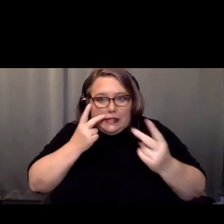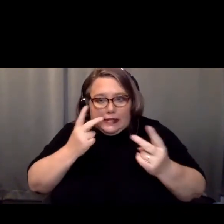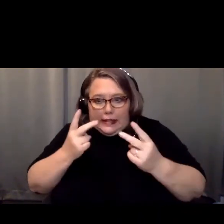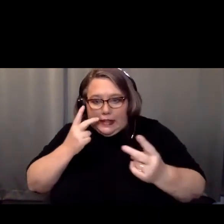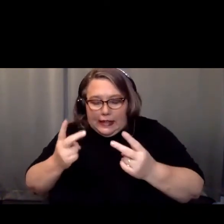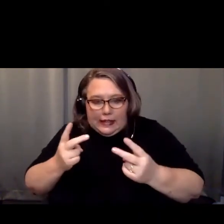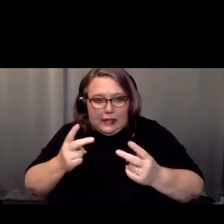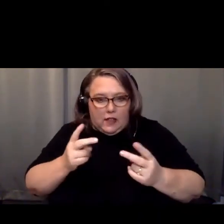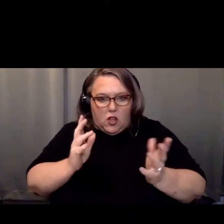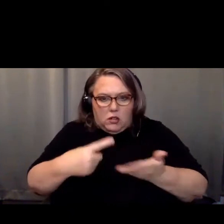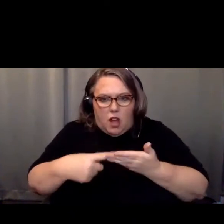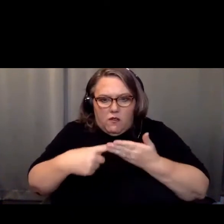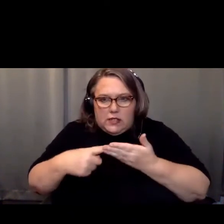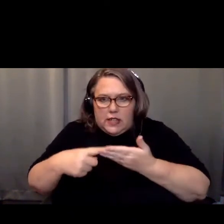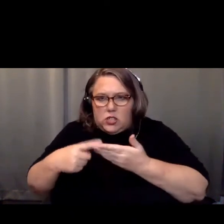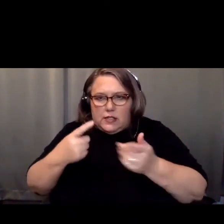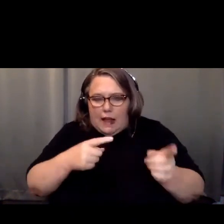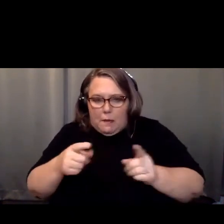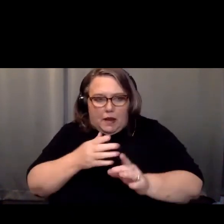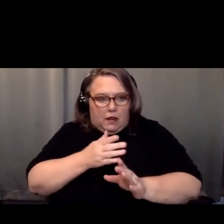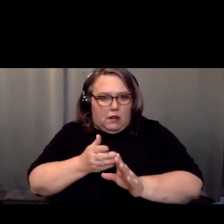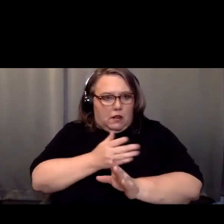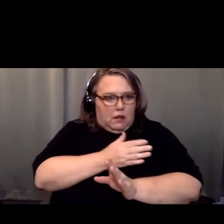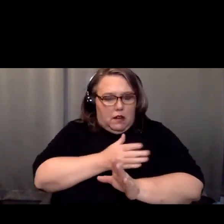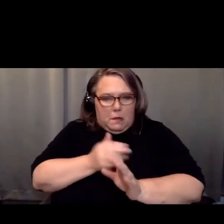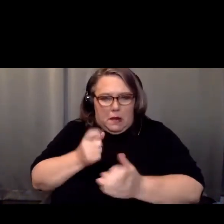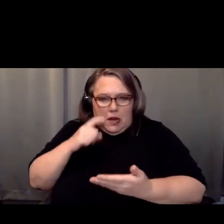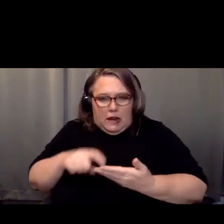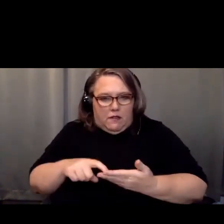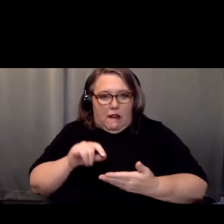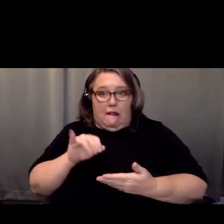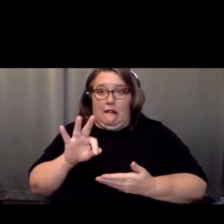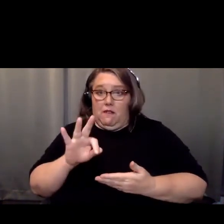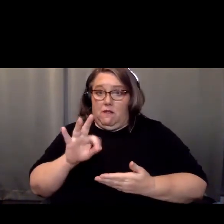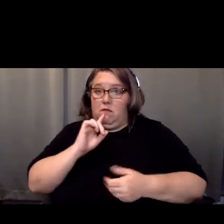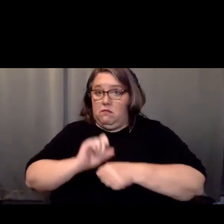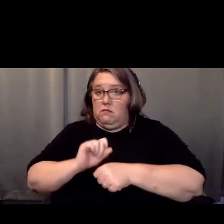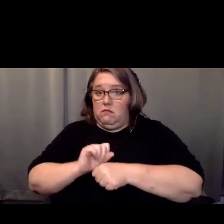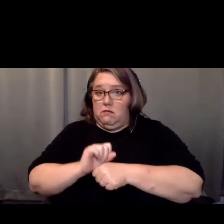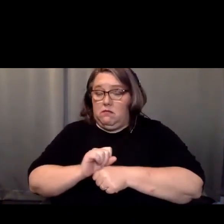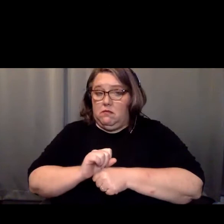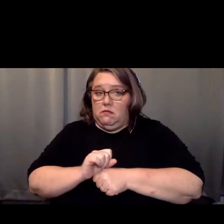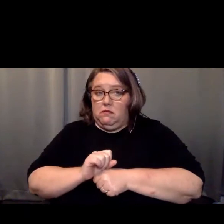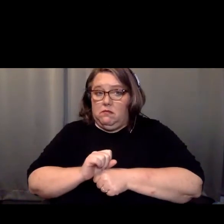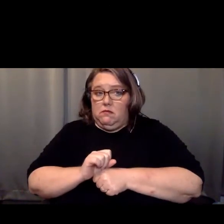the conversations that have transpired and be able to identify if there was true violation